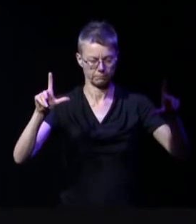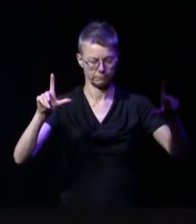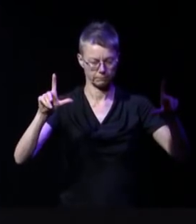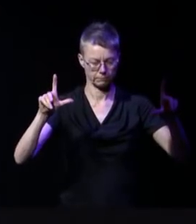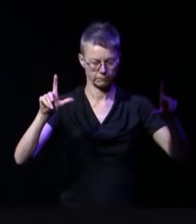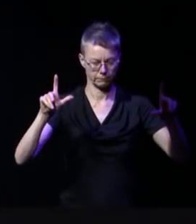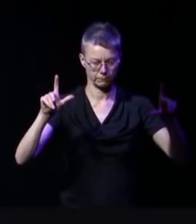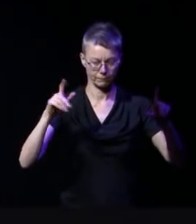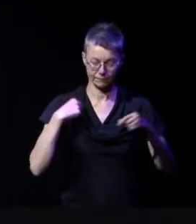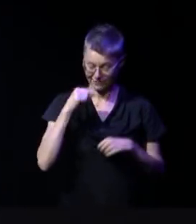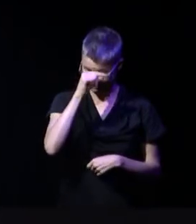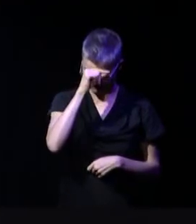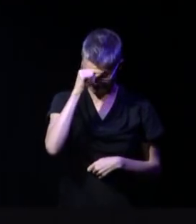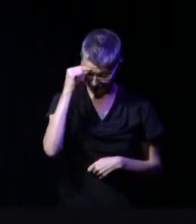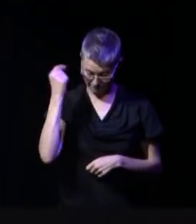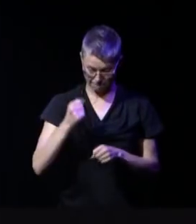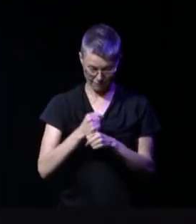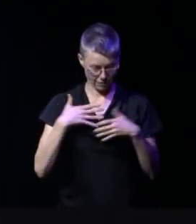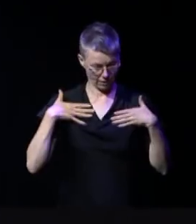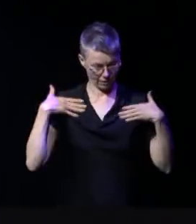to heal my sick body and restless mind.